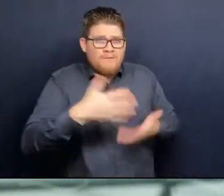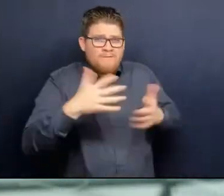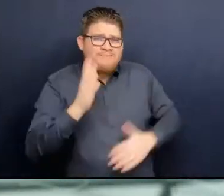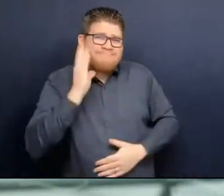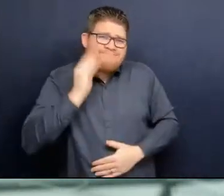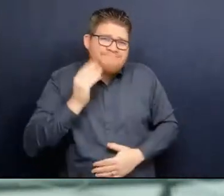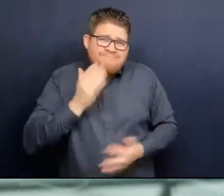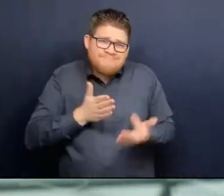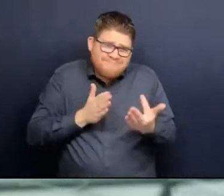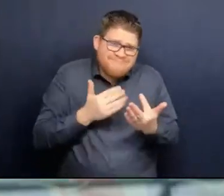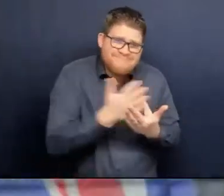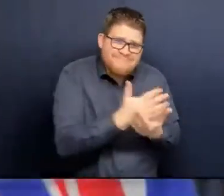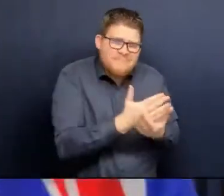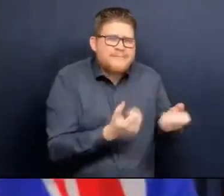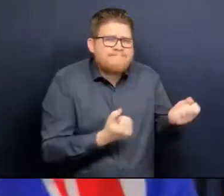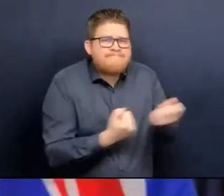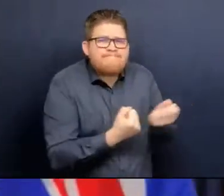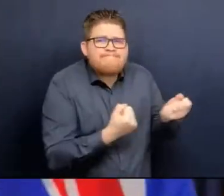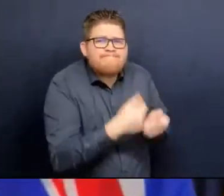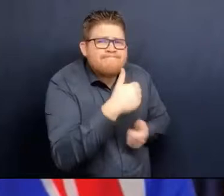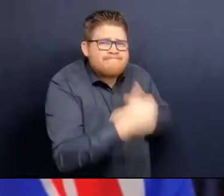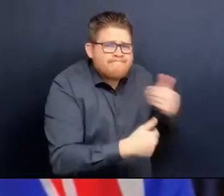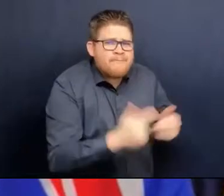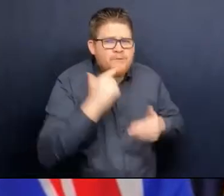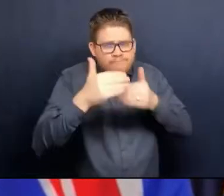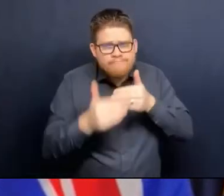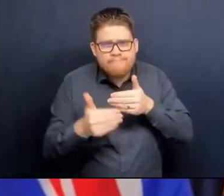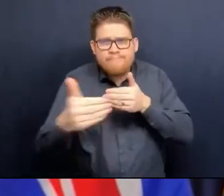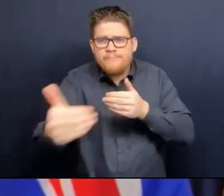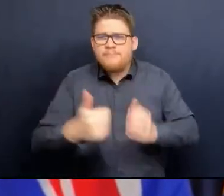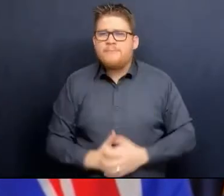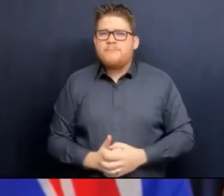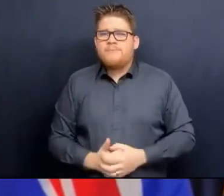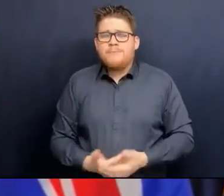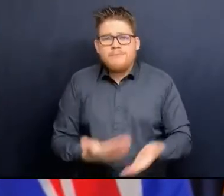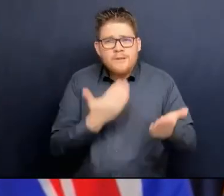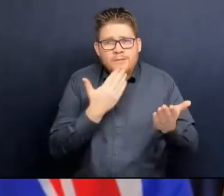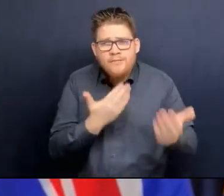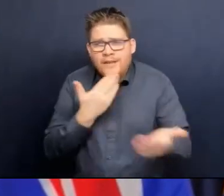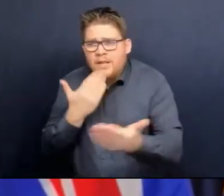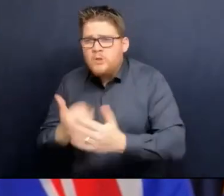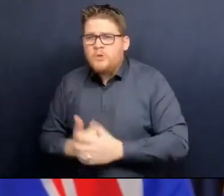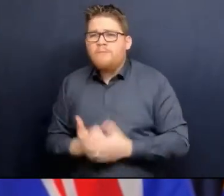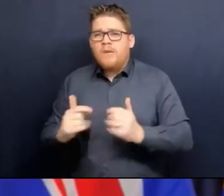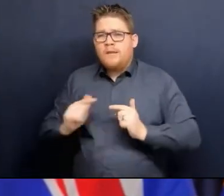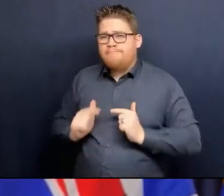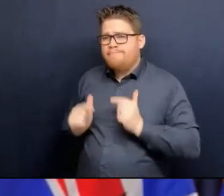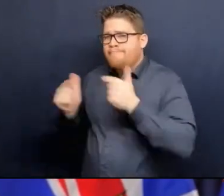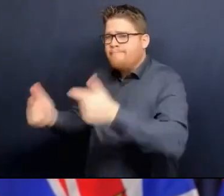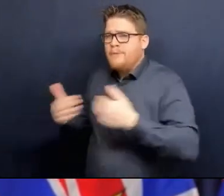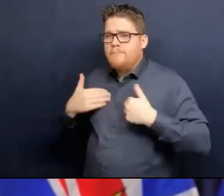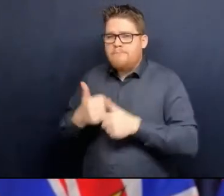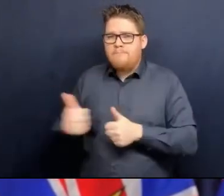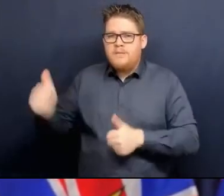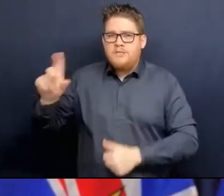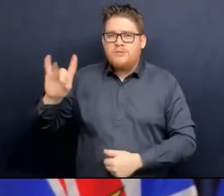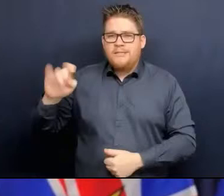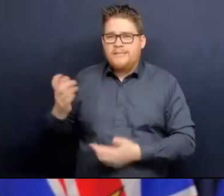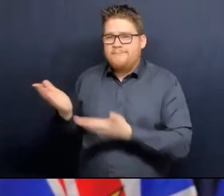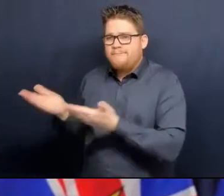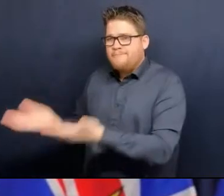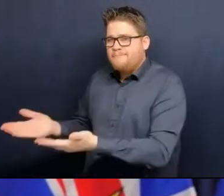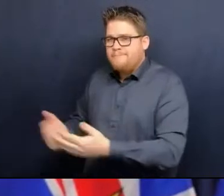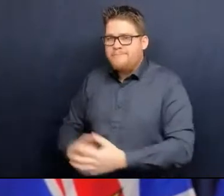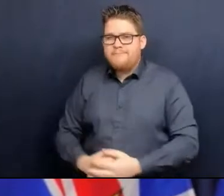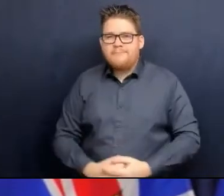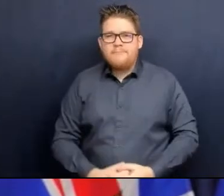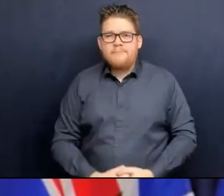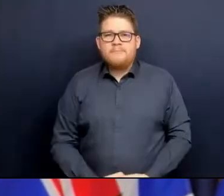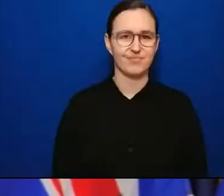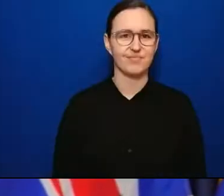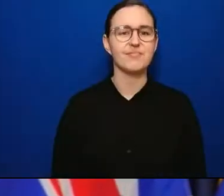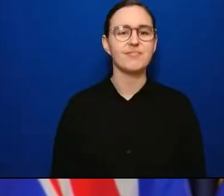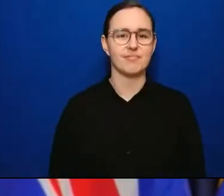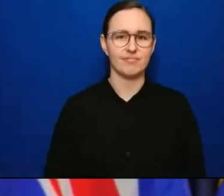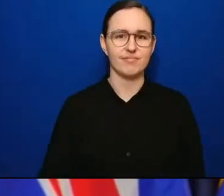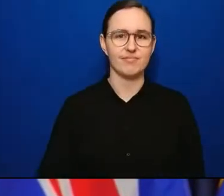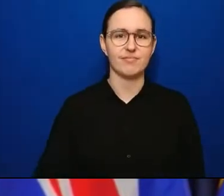Thank you. Thank you, Doctor